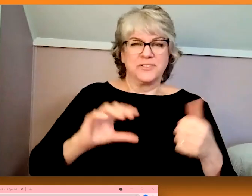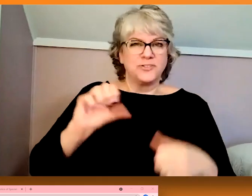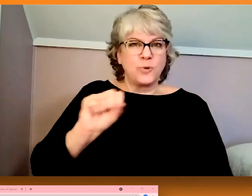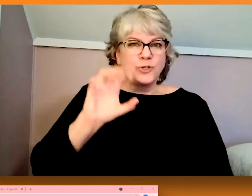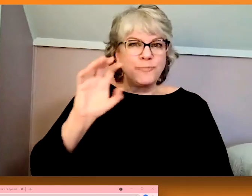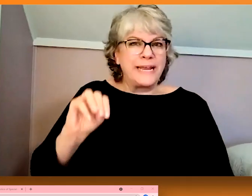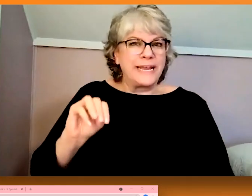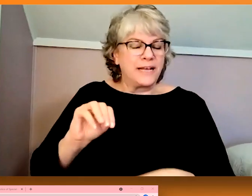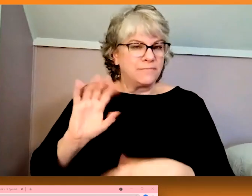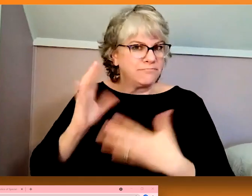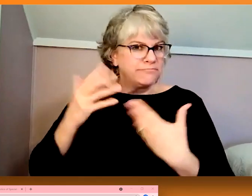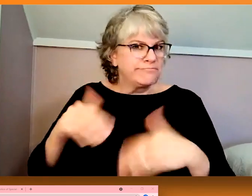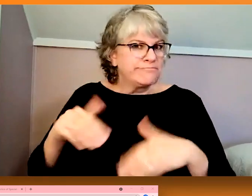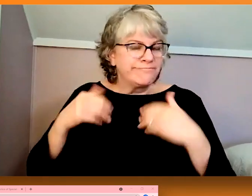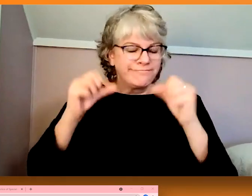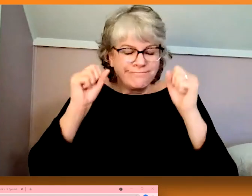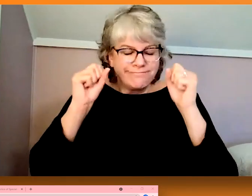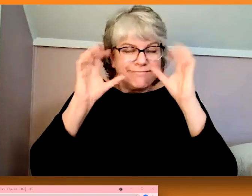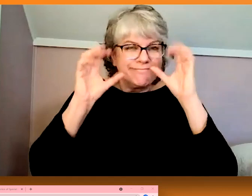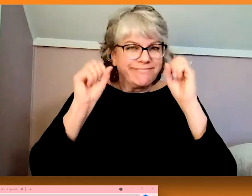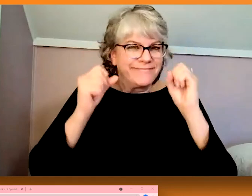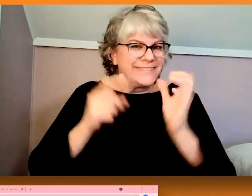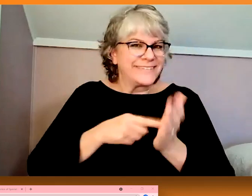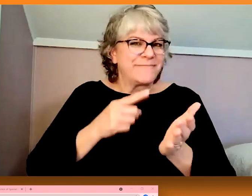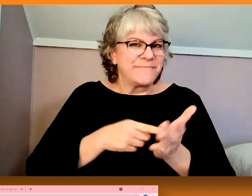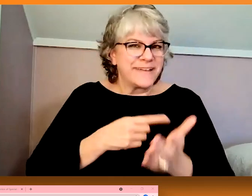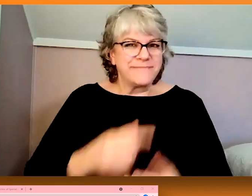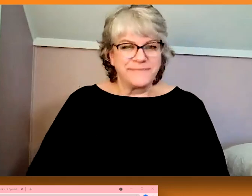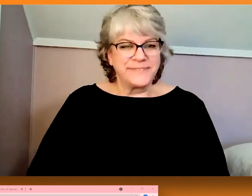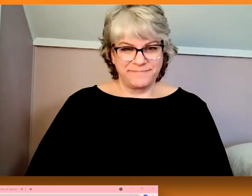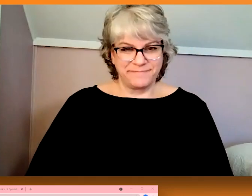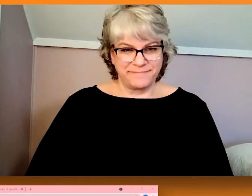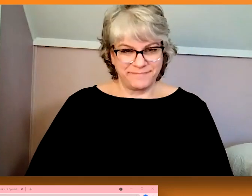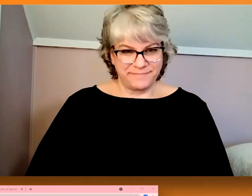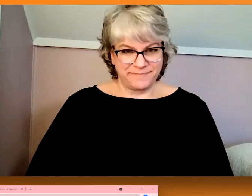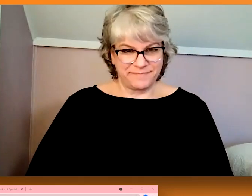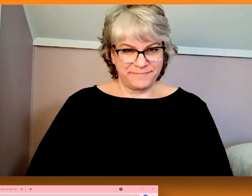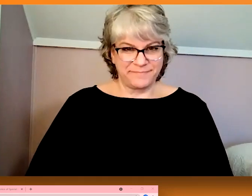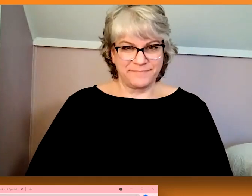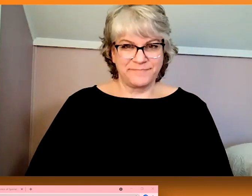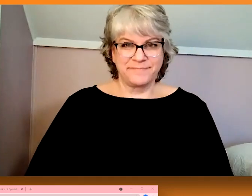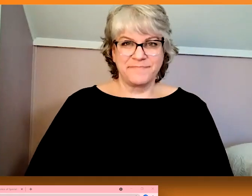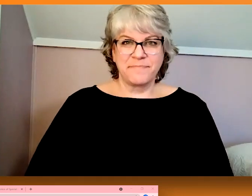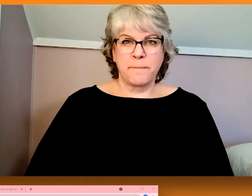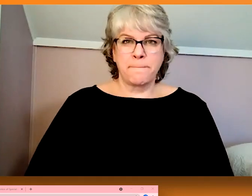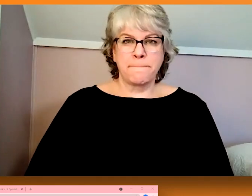and stuff just blows my mind. I'm going to show you while we're waiting